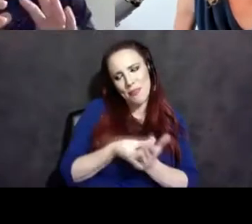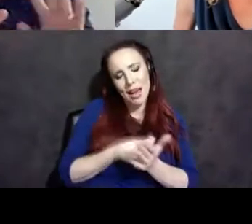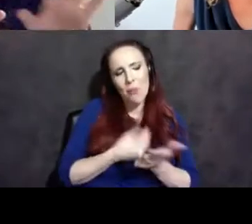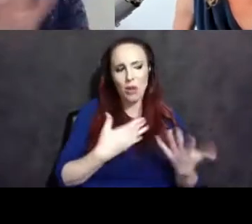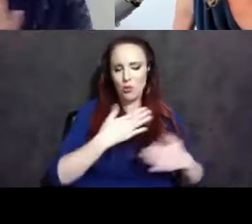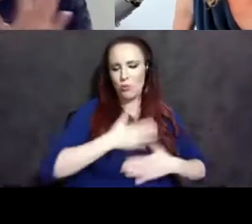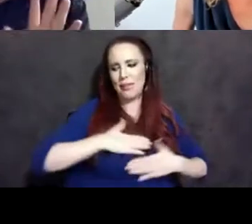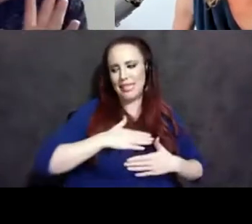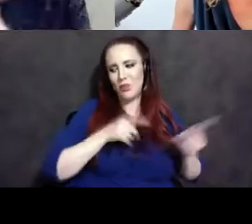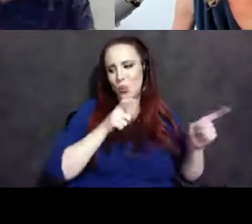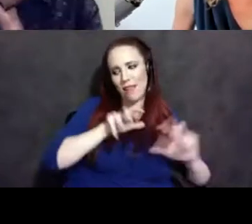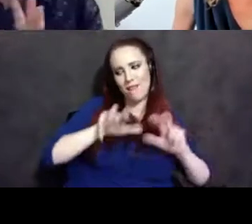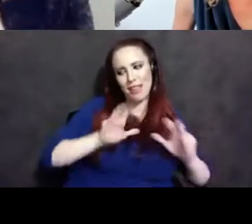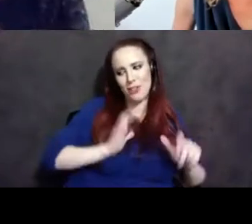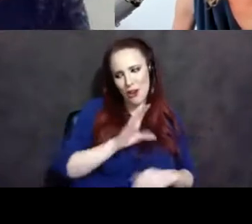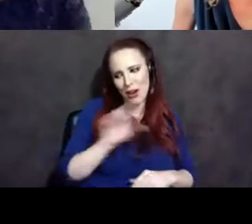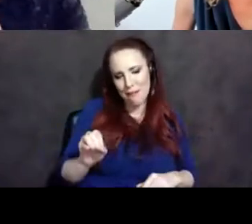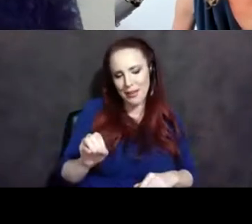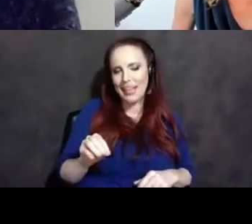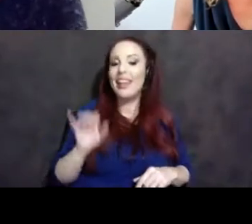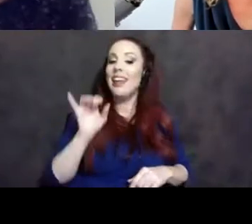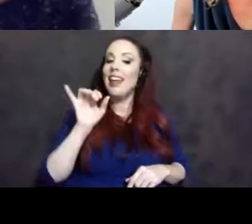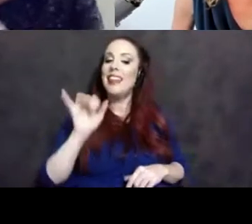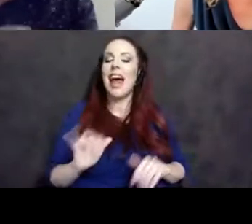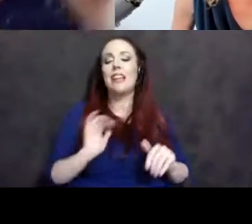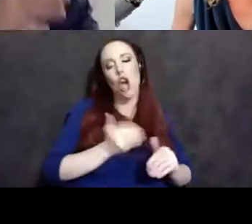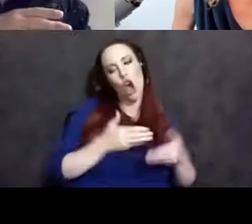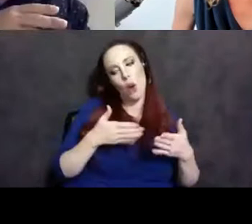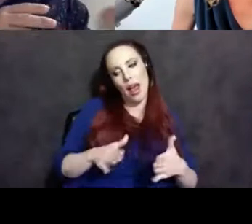So that's the way of codesigning communities, we'll go away from that.